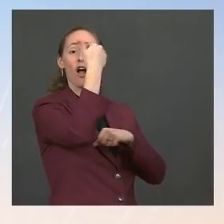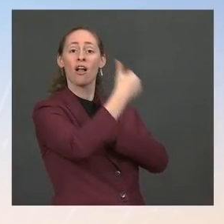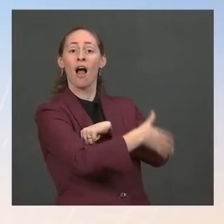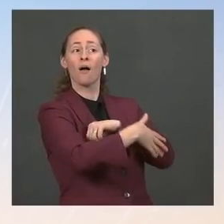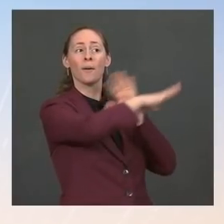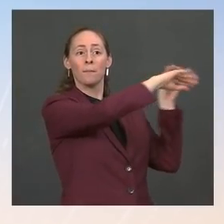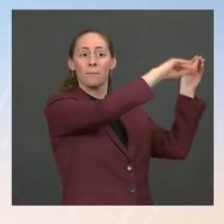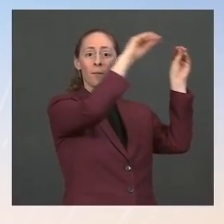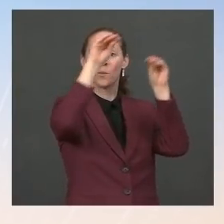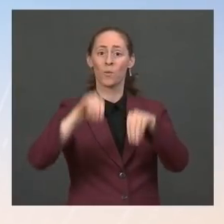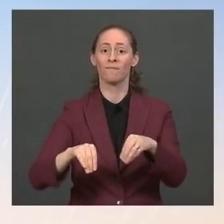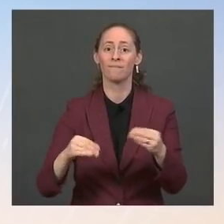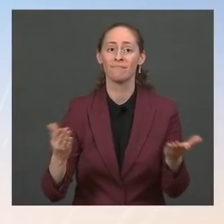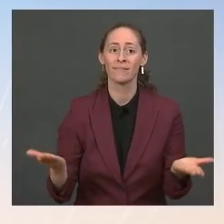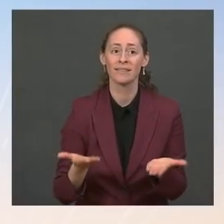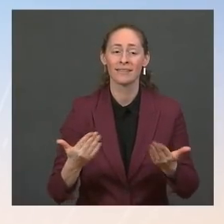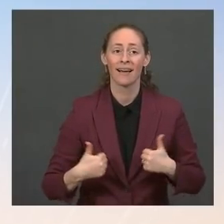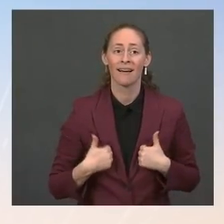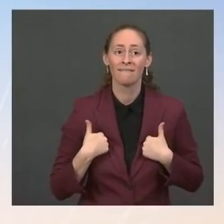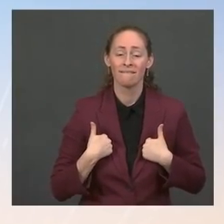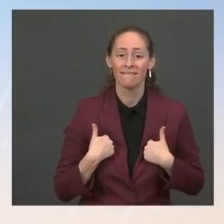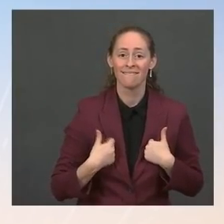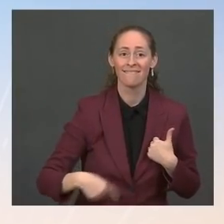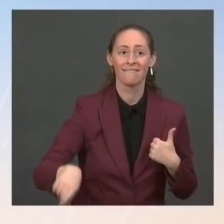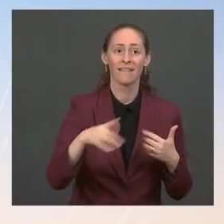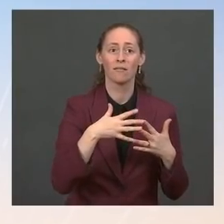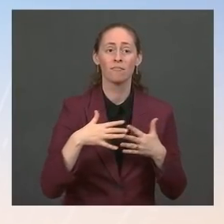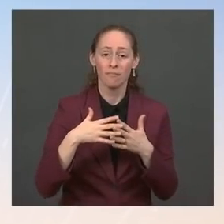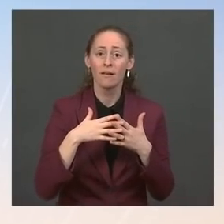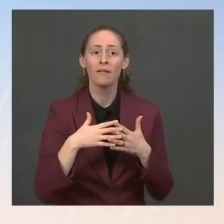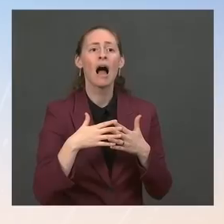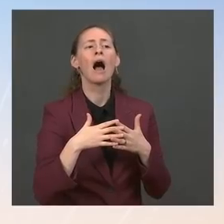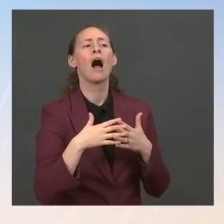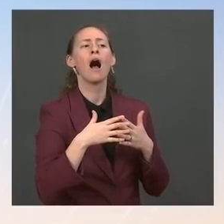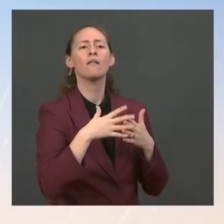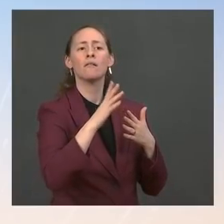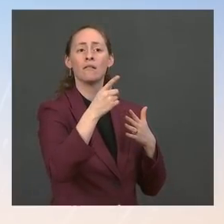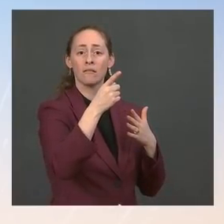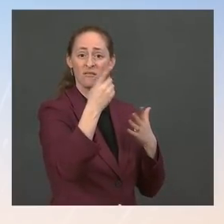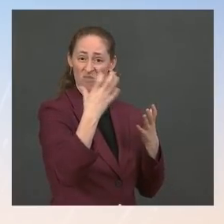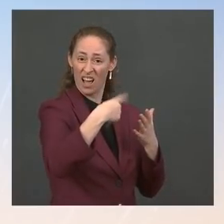The U.S., the EU, and the U.N. are urging Ethiopian leaders to embrace peace